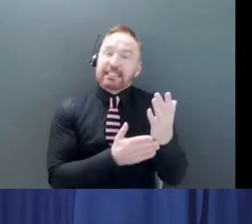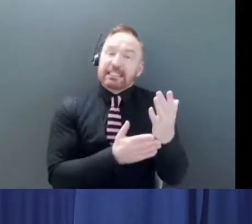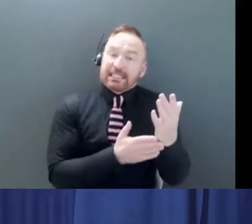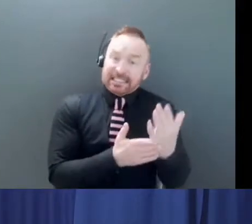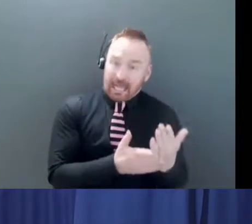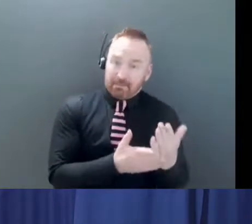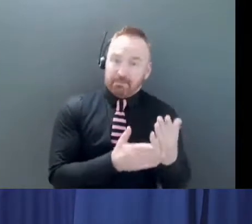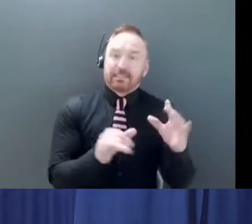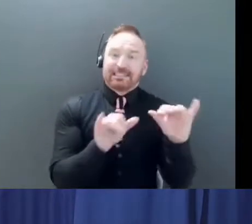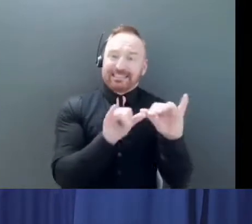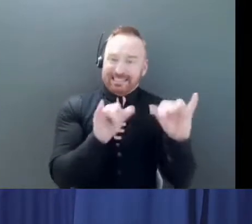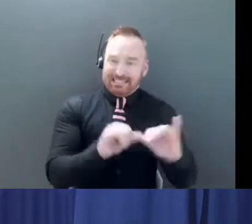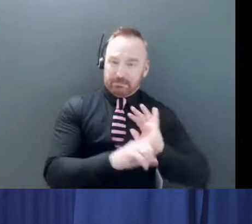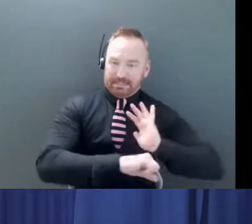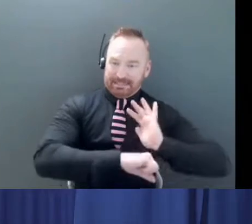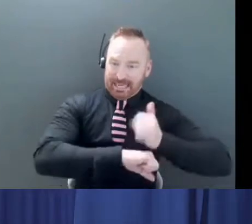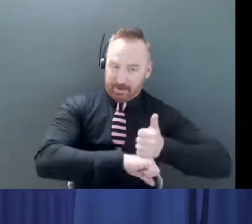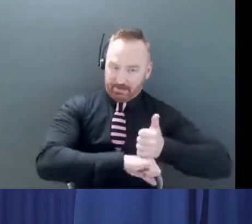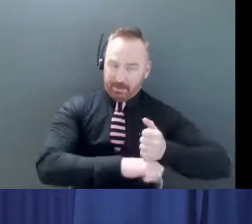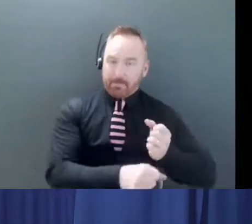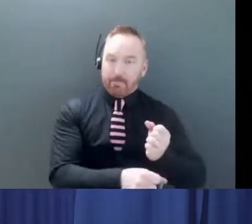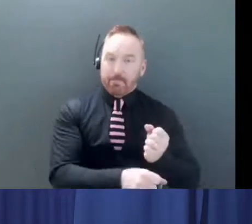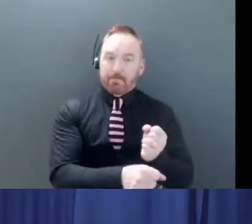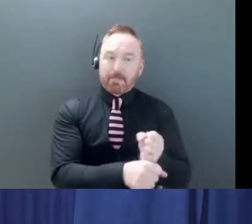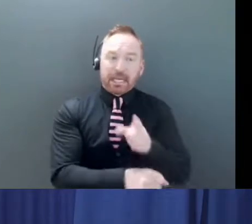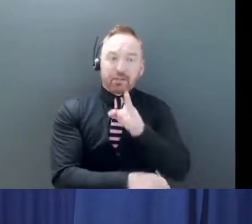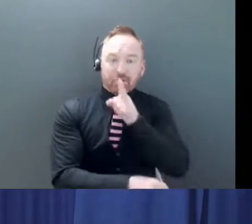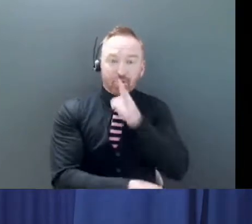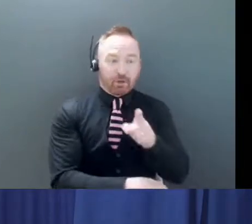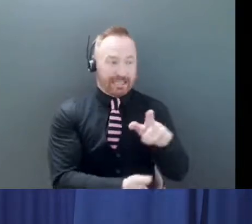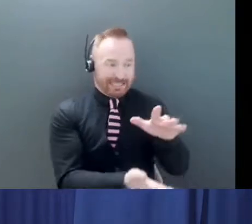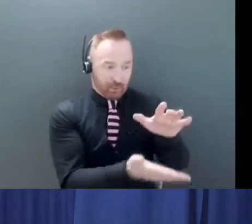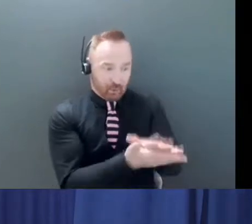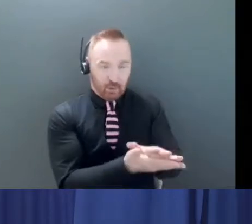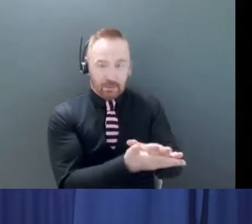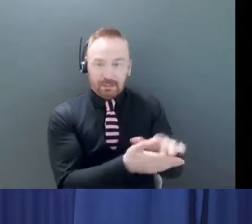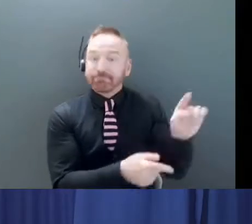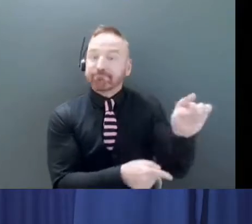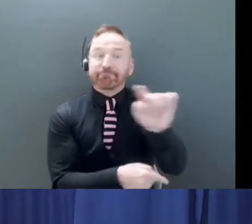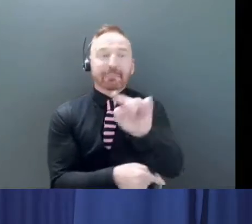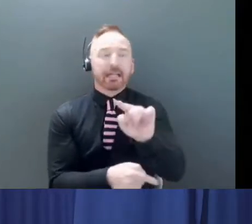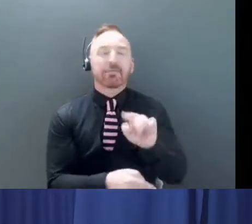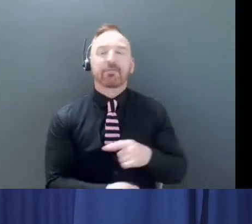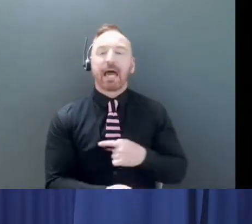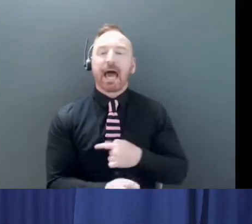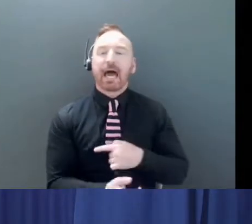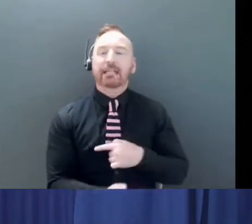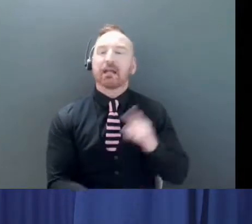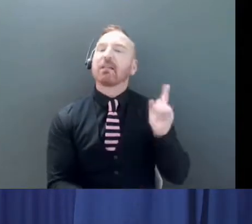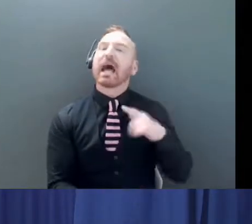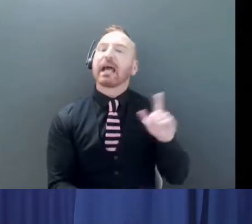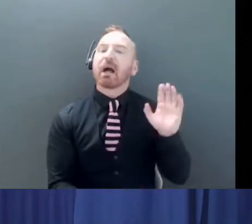with some measures continuing to be in place to keep our schools in as low risk settings.